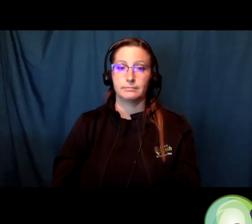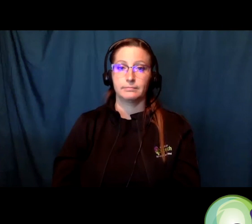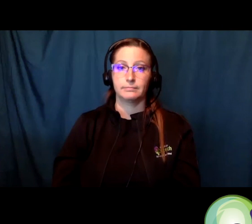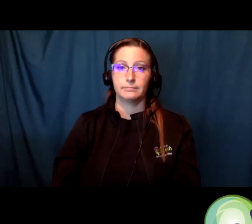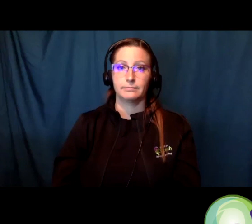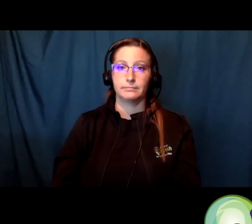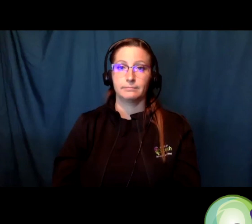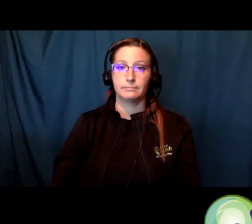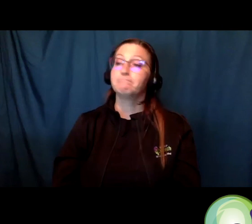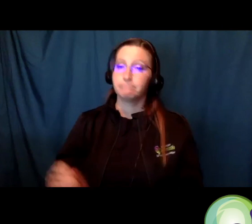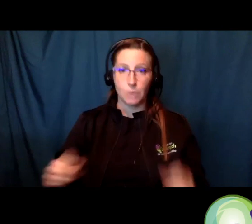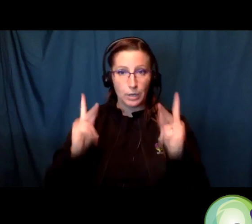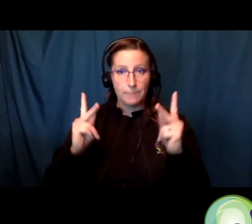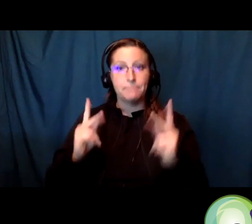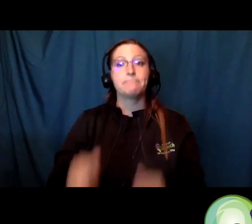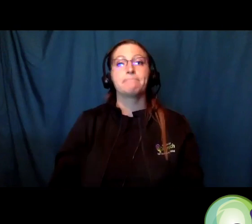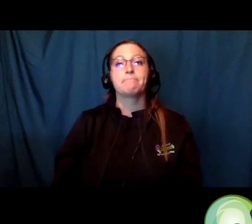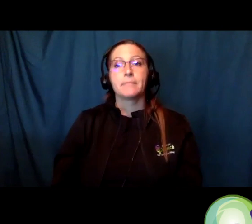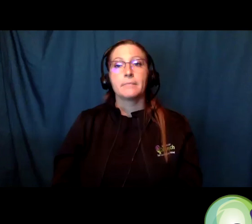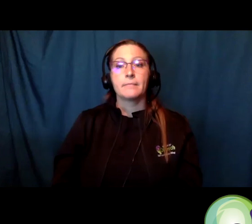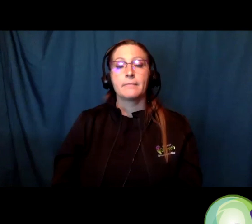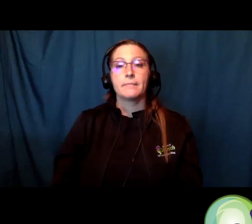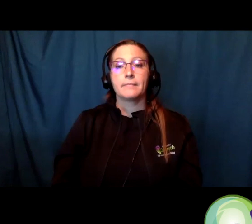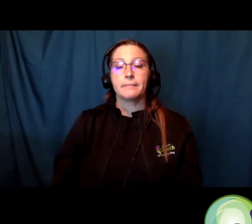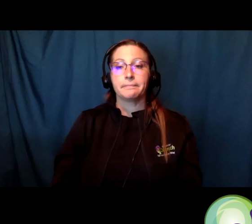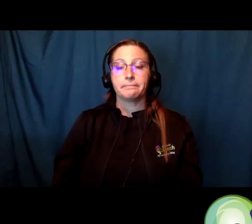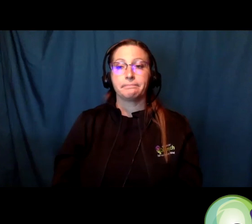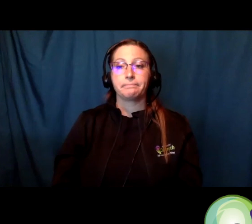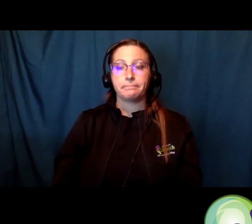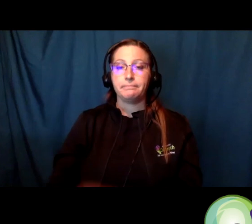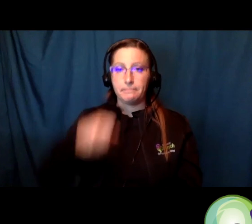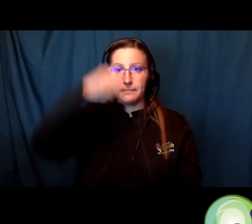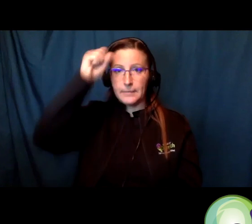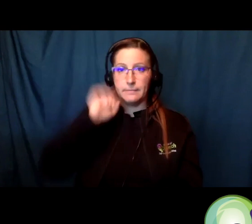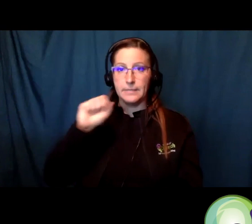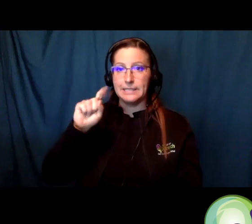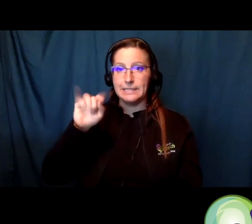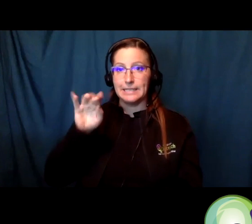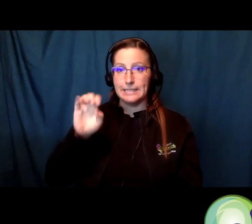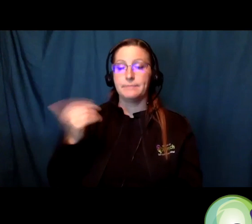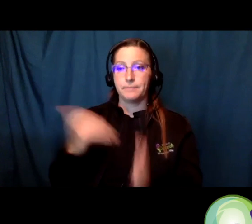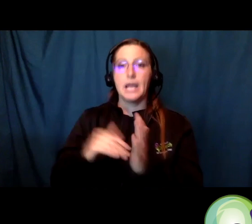Okay well, I think you know we are going to wrap up our topic for today. So